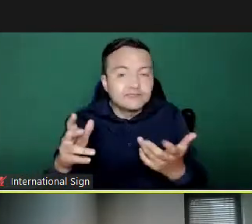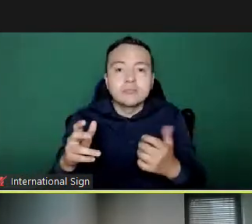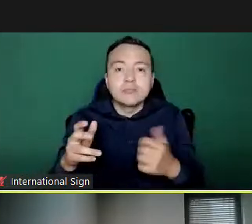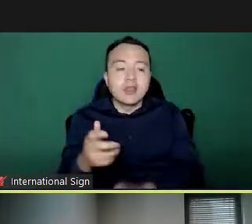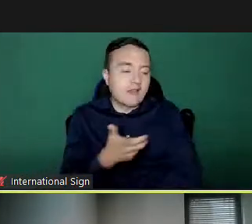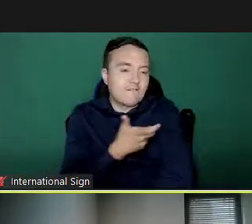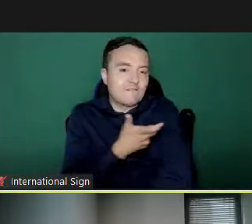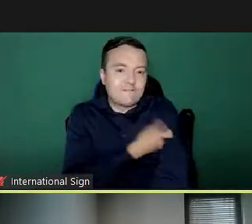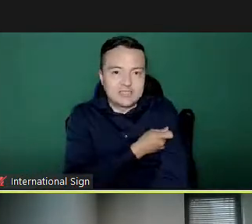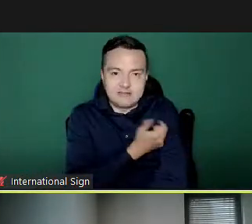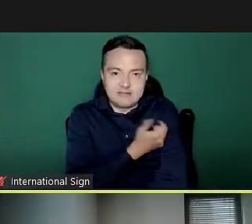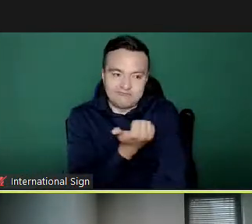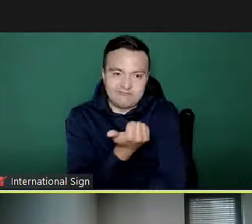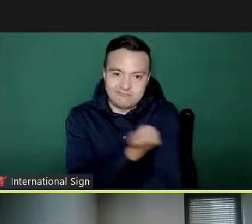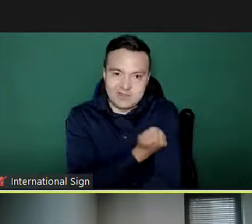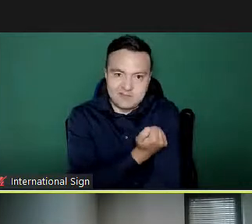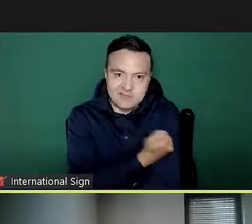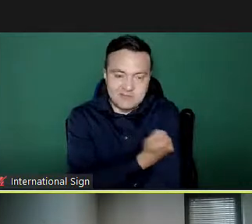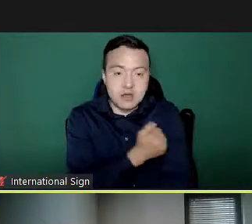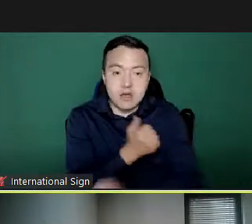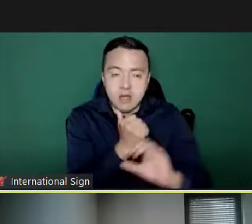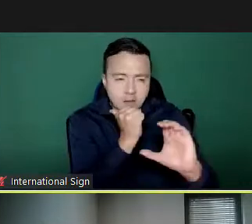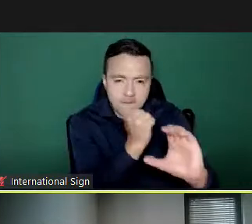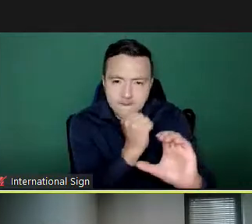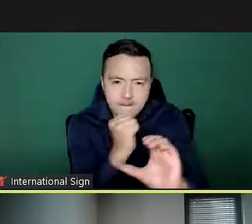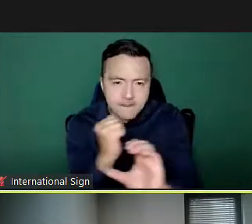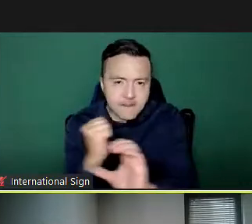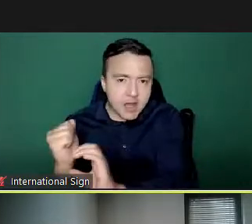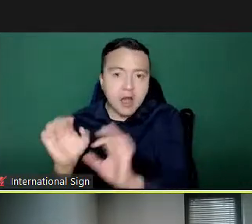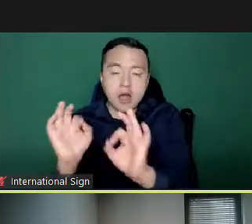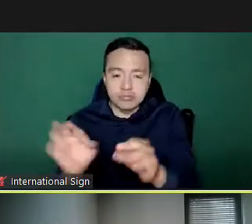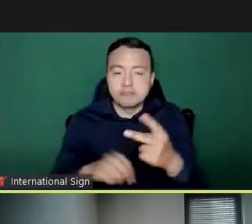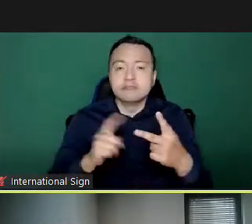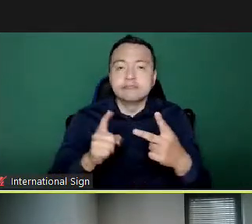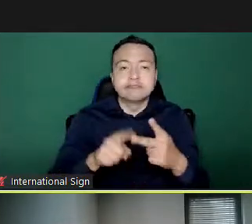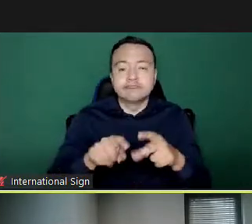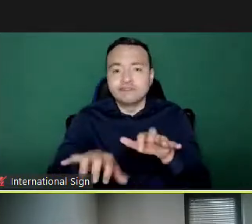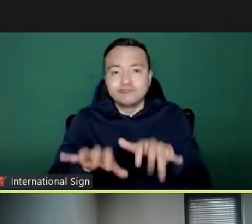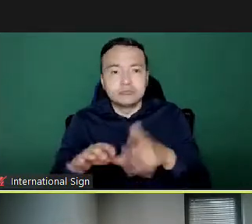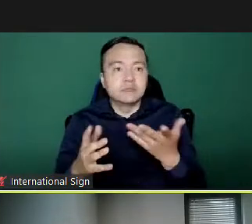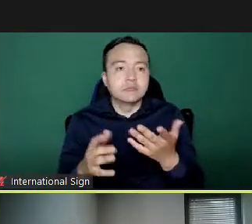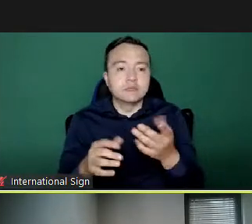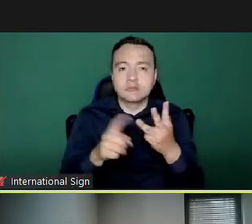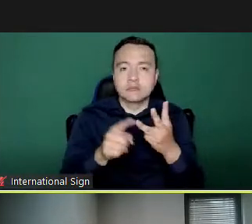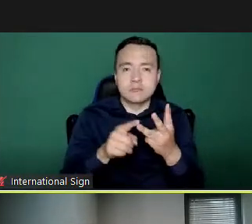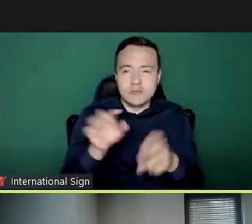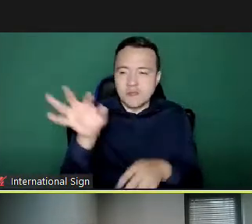on malaria. Next slide, please.